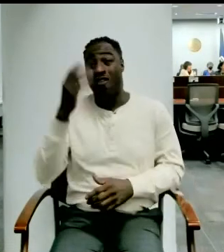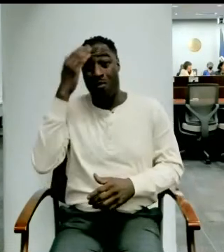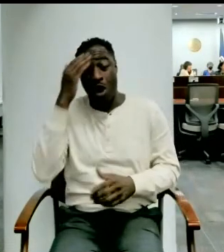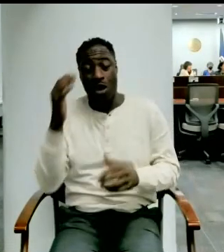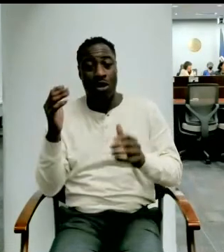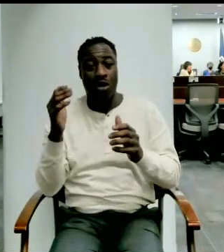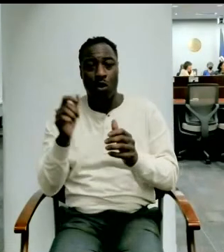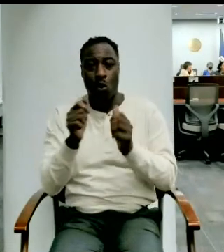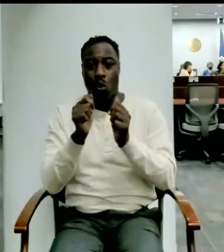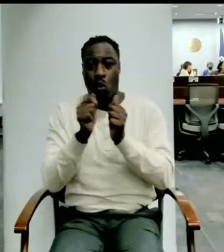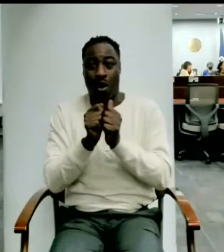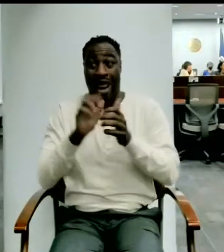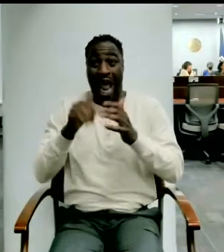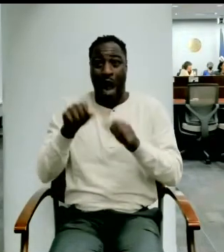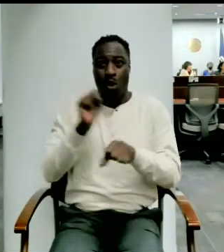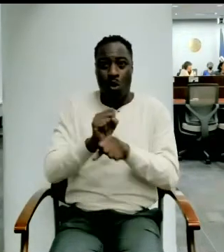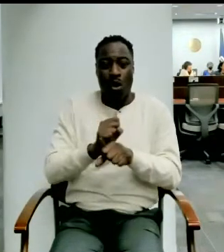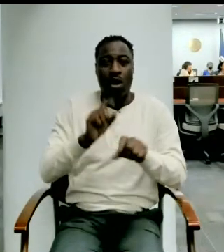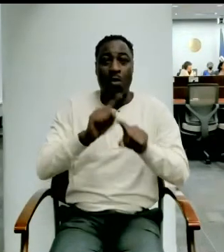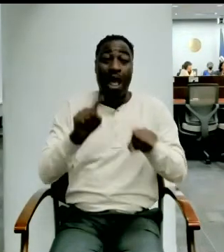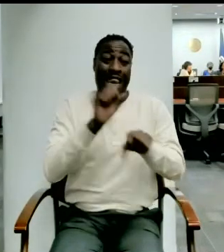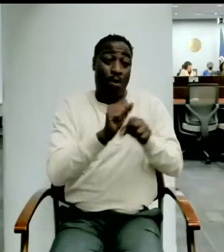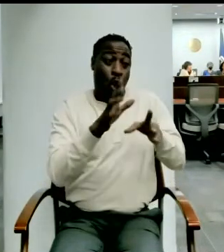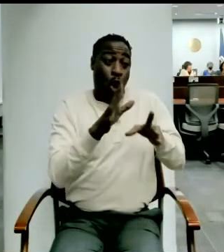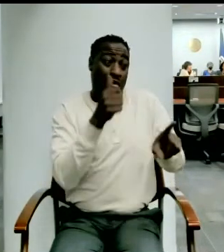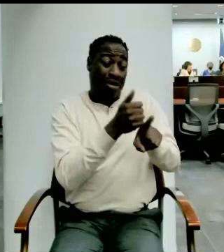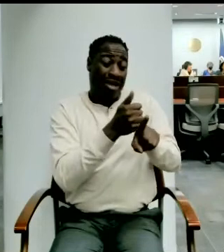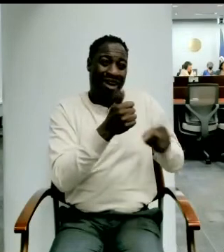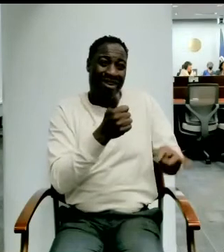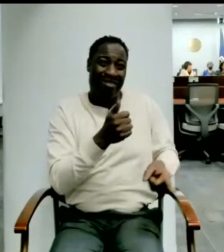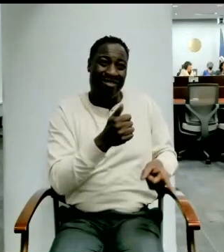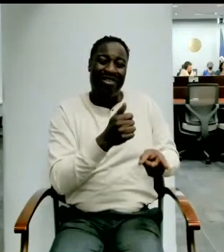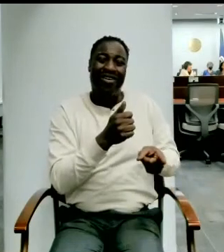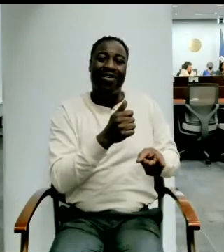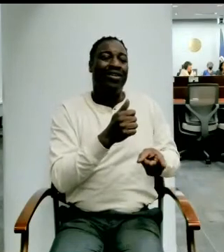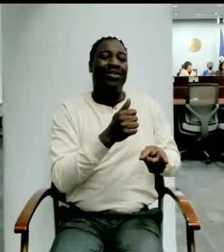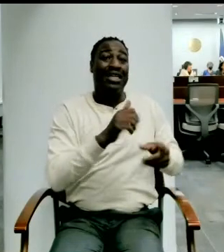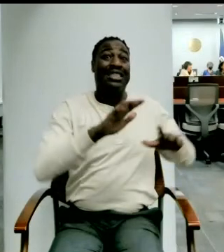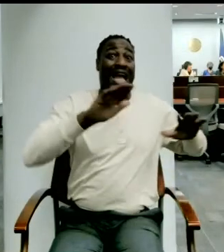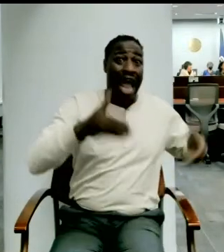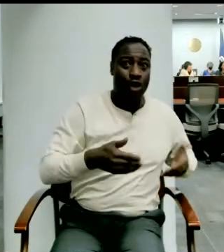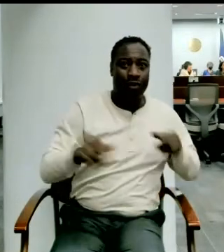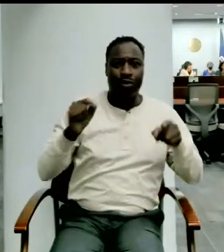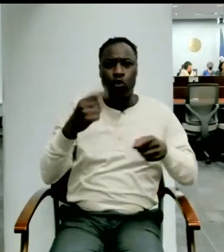the hiring and what happens if someone needs an accommodation in order to take that, that test.